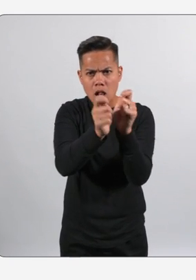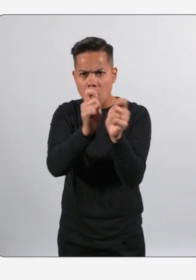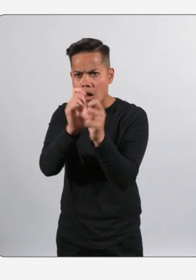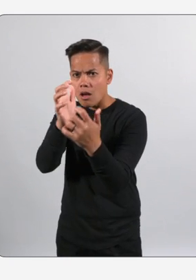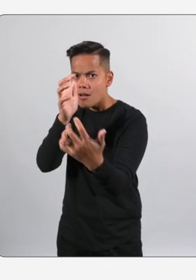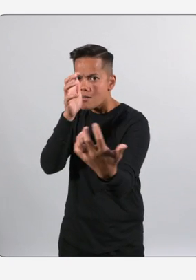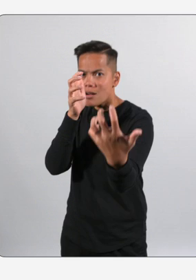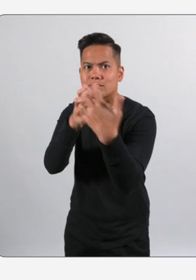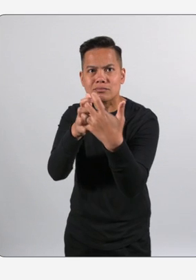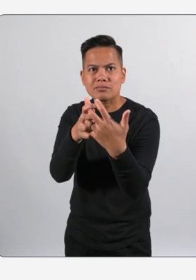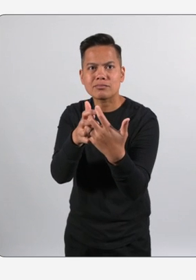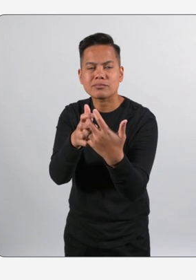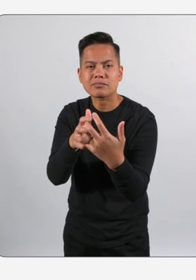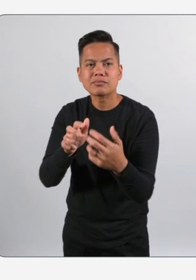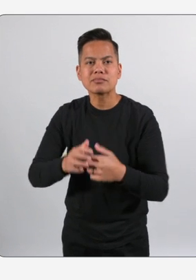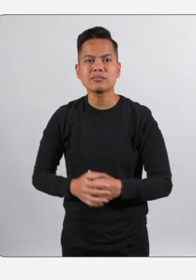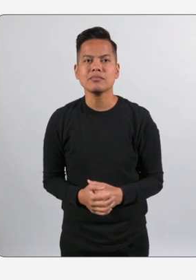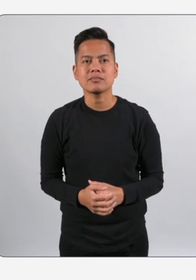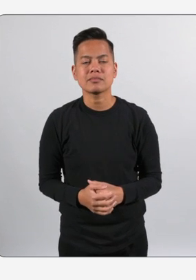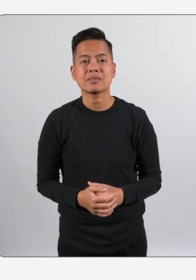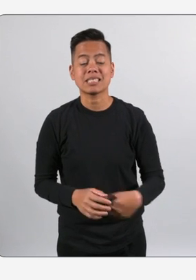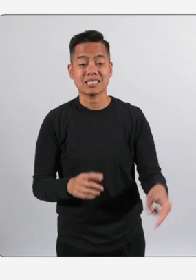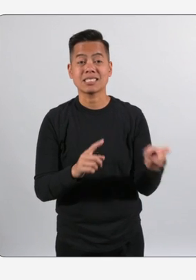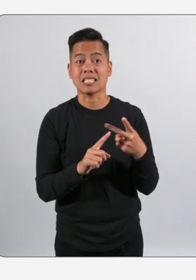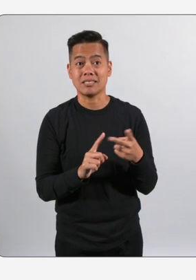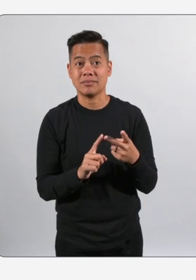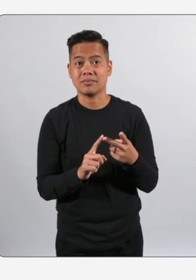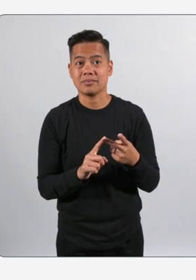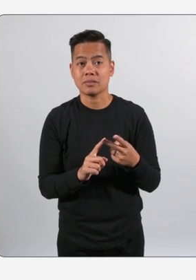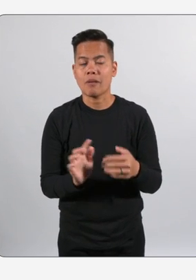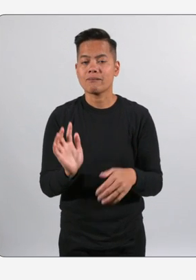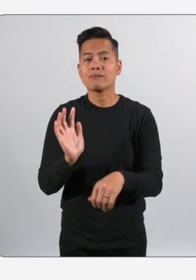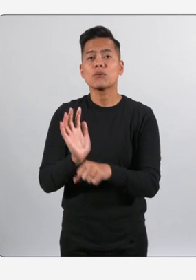moving target. Second, video viewing has